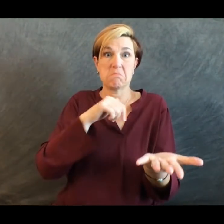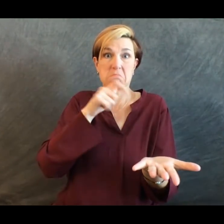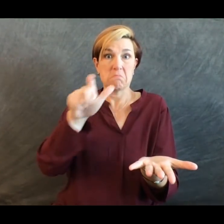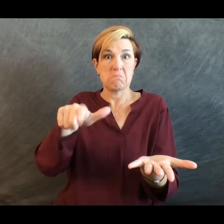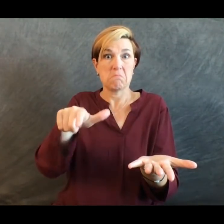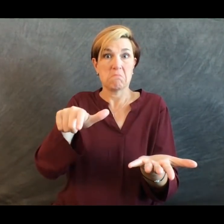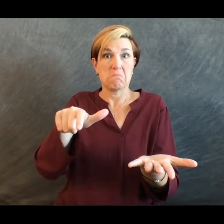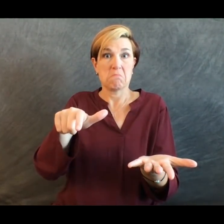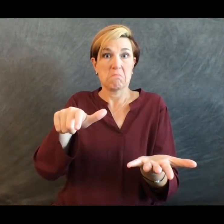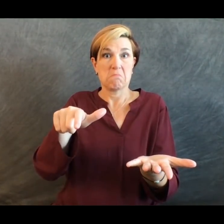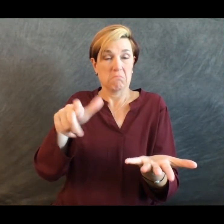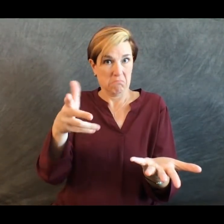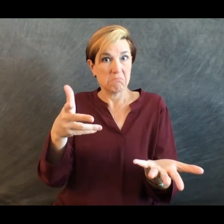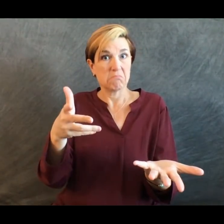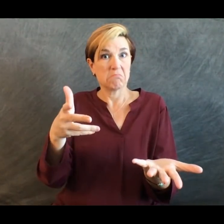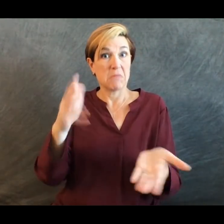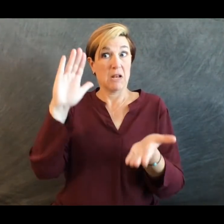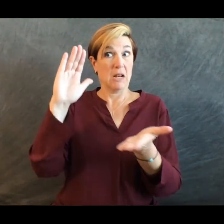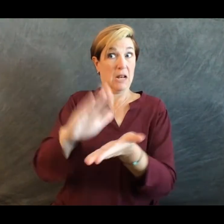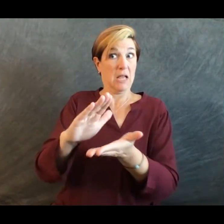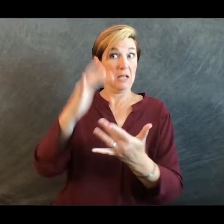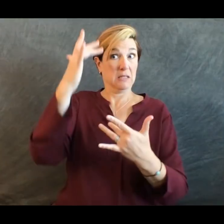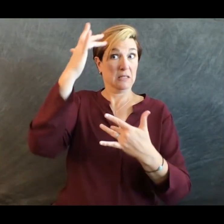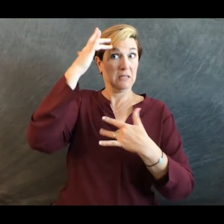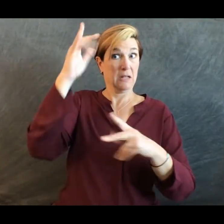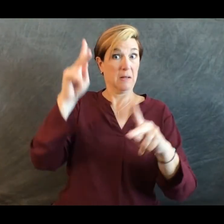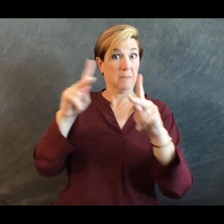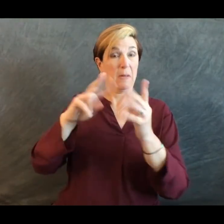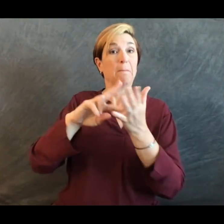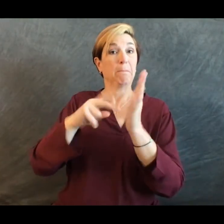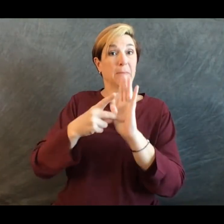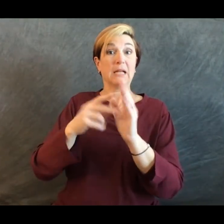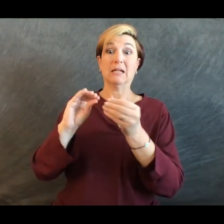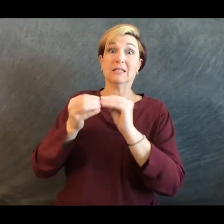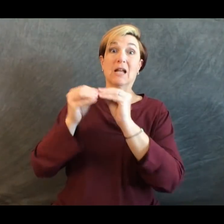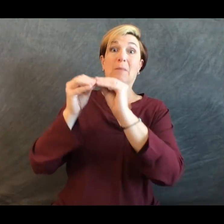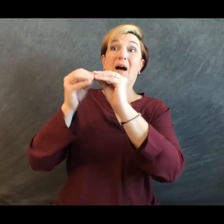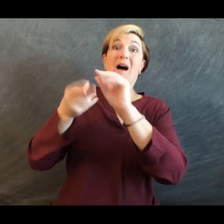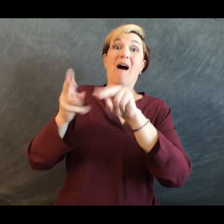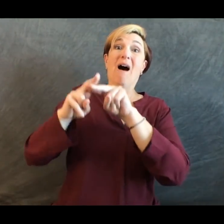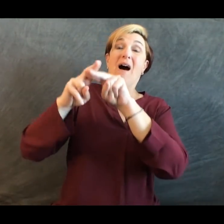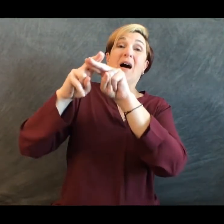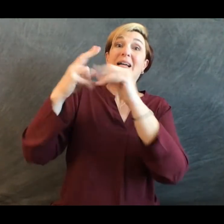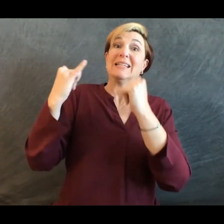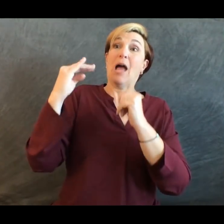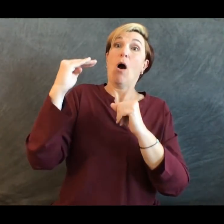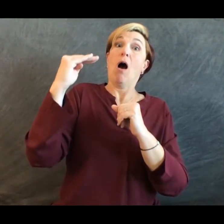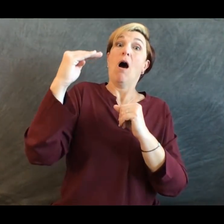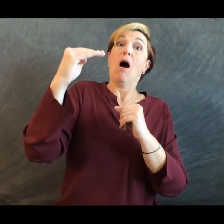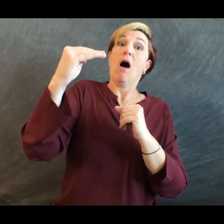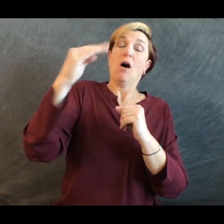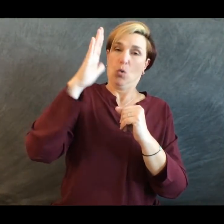the downward curve so New York we know where that is but in the midst of all